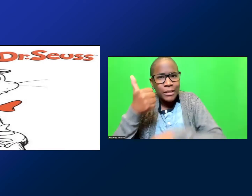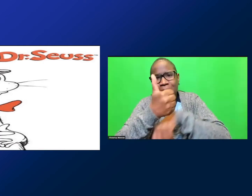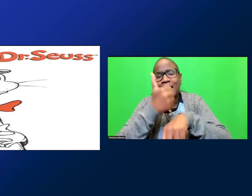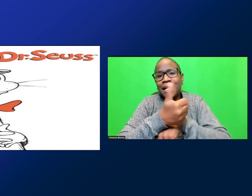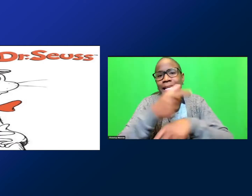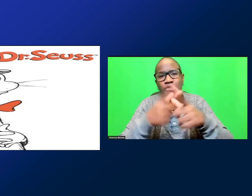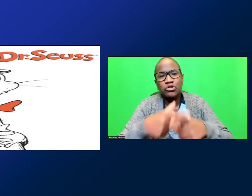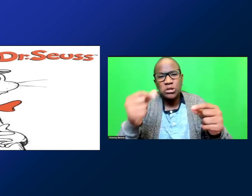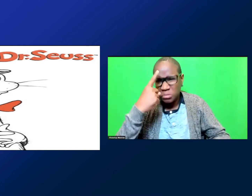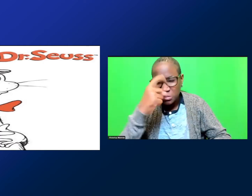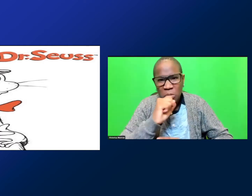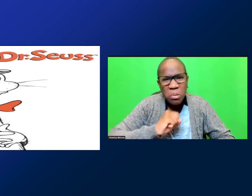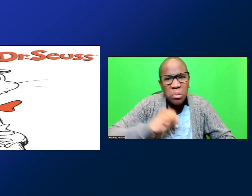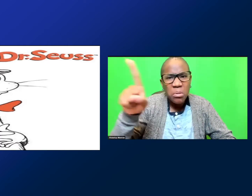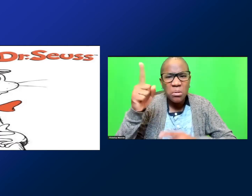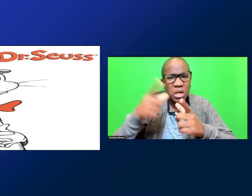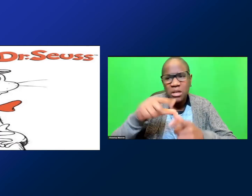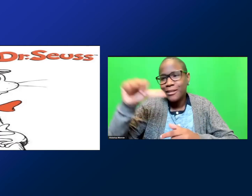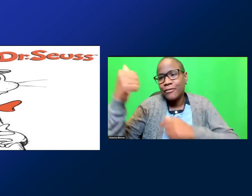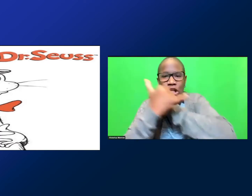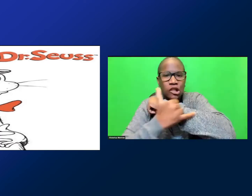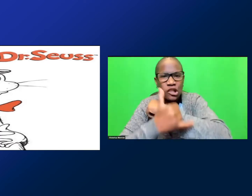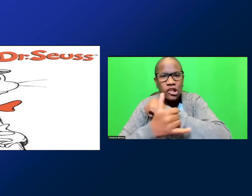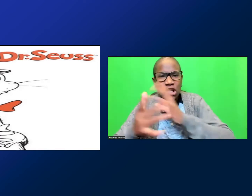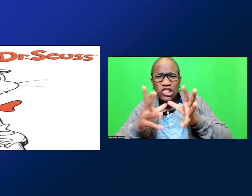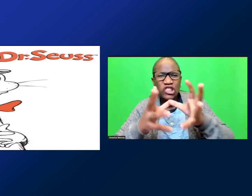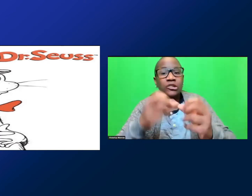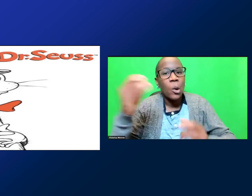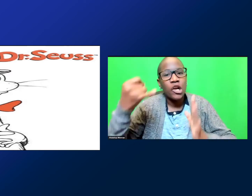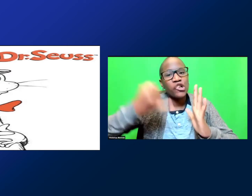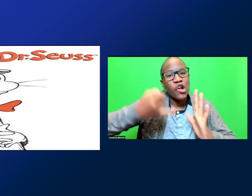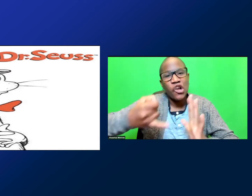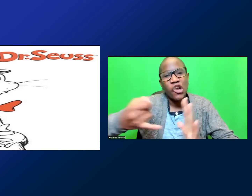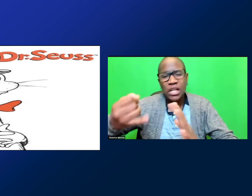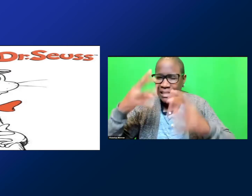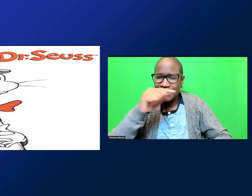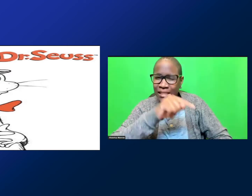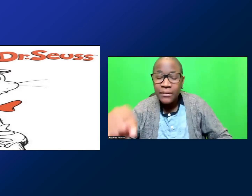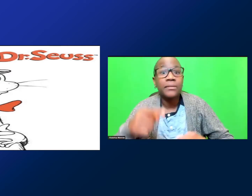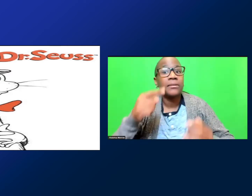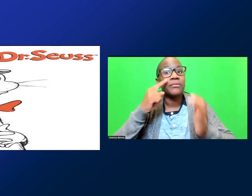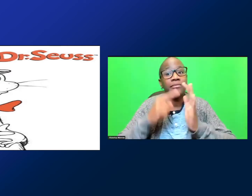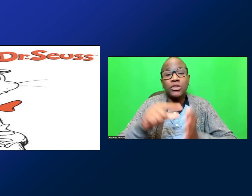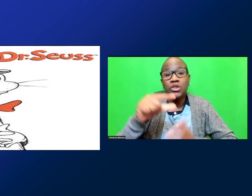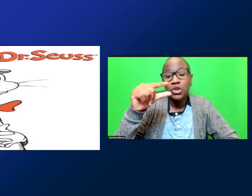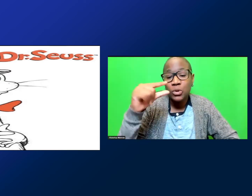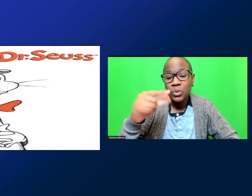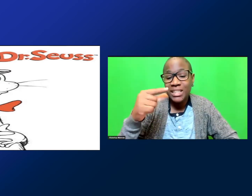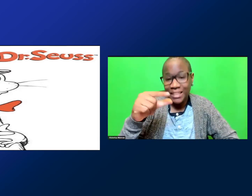we've seen this play out in japan you know if you're familiar with um instances in which artwork